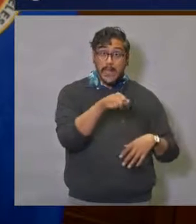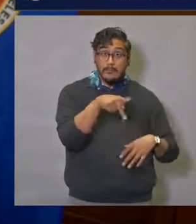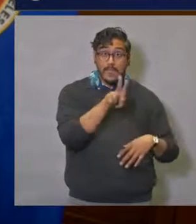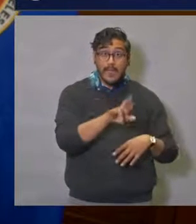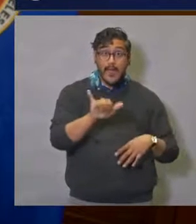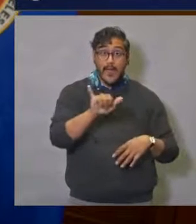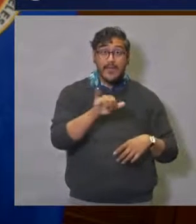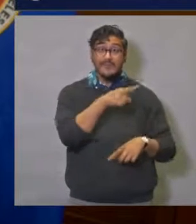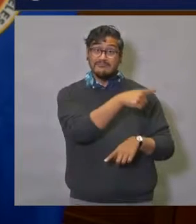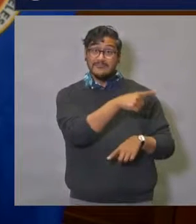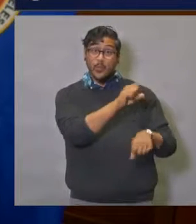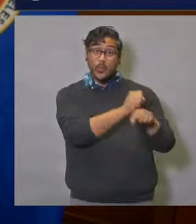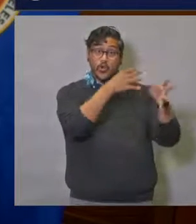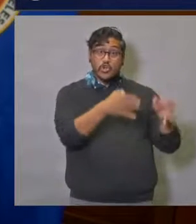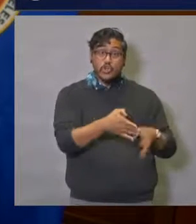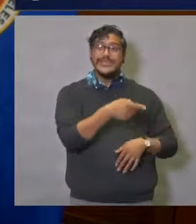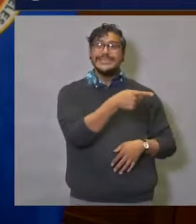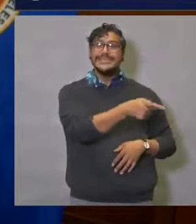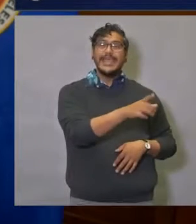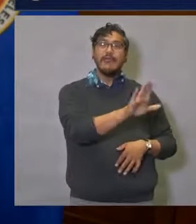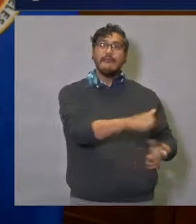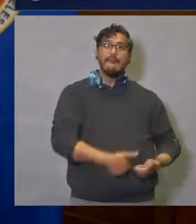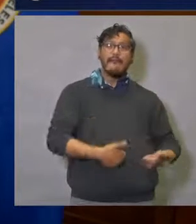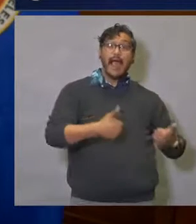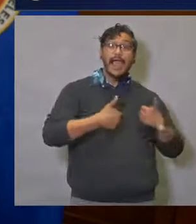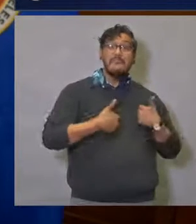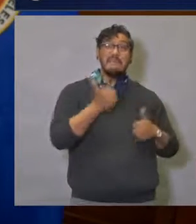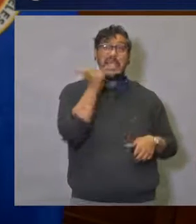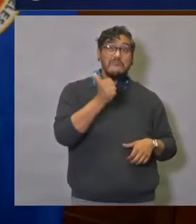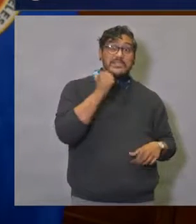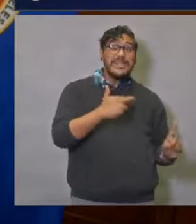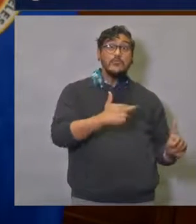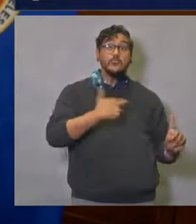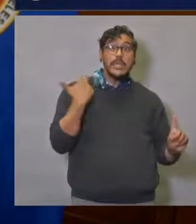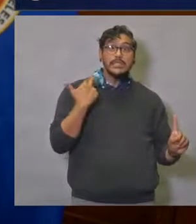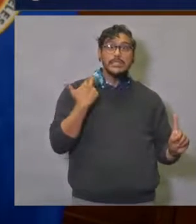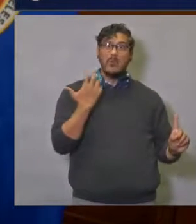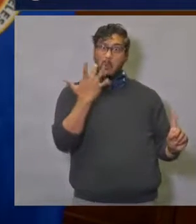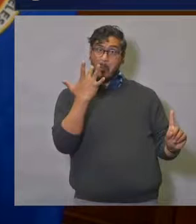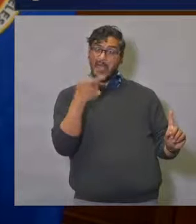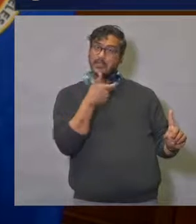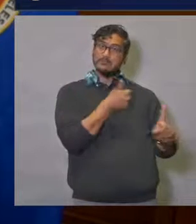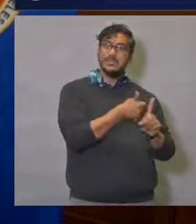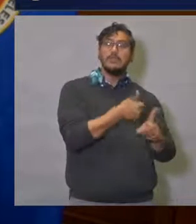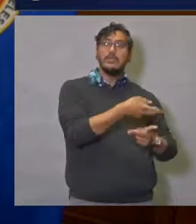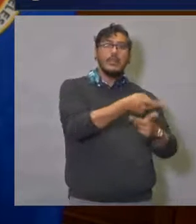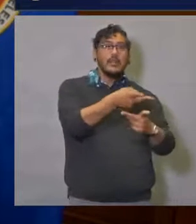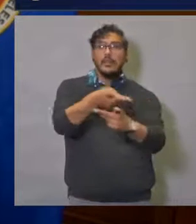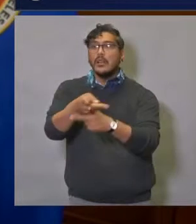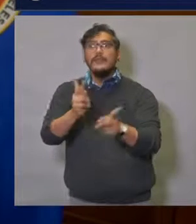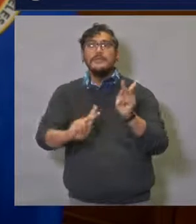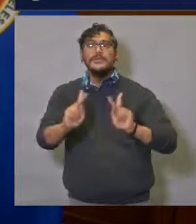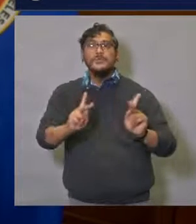TO OUR OVERSTRETCHED HOSPITALS. IT WAS THE API HEALTH CARE WORKERS WHO RISKED THEIR